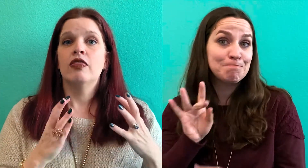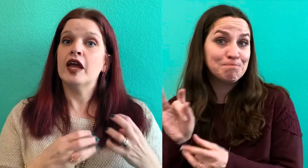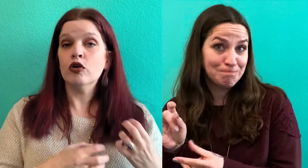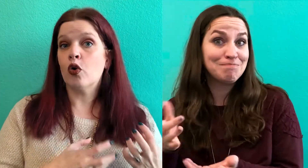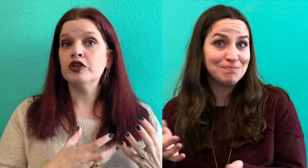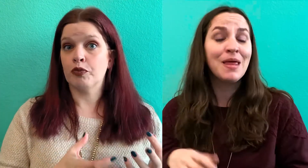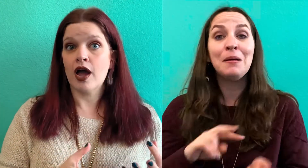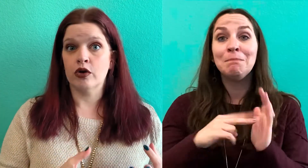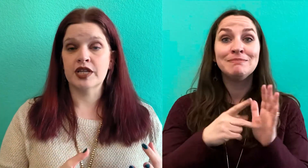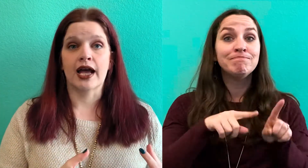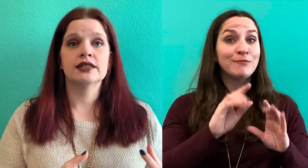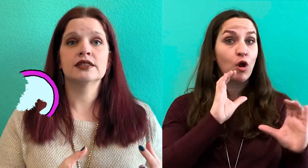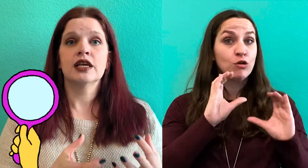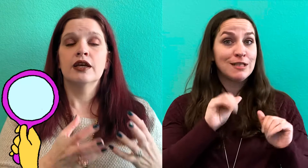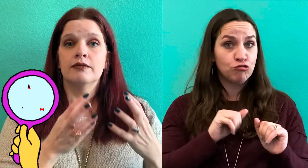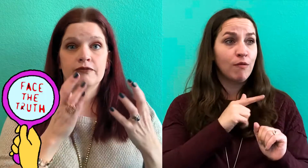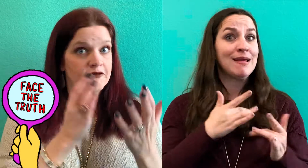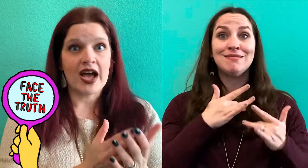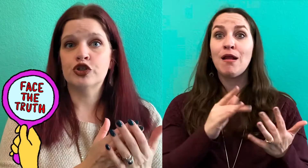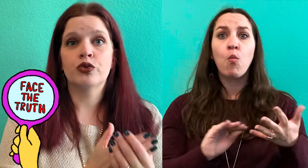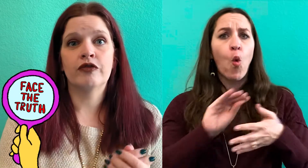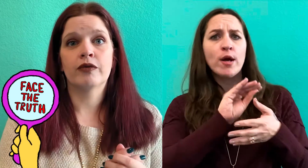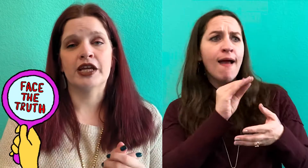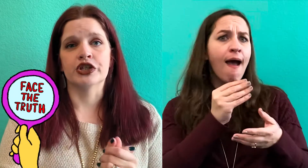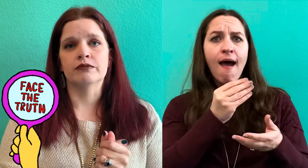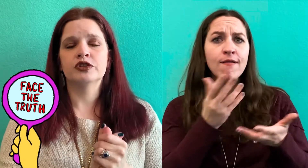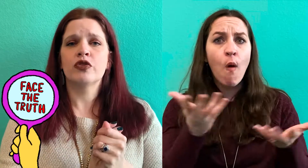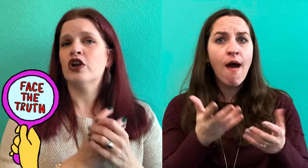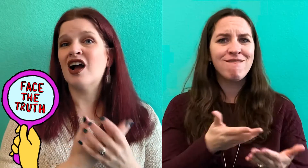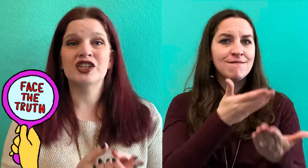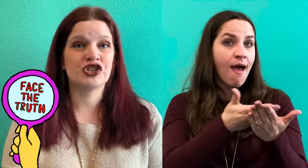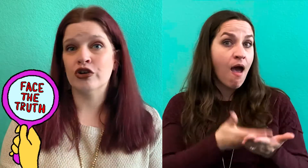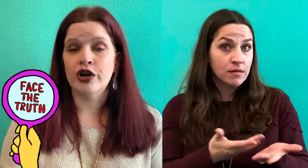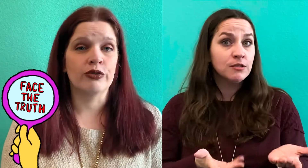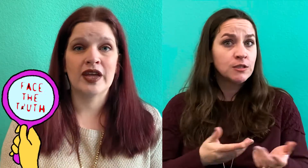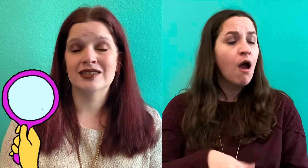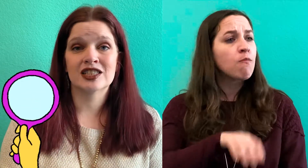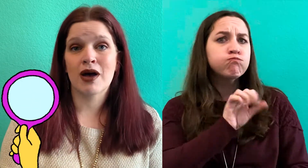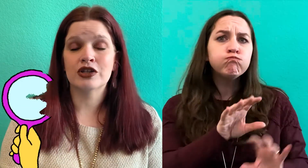they're going to prioritize factual information. So they're not going to sugarcoat things as much,